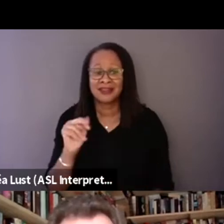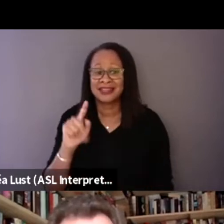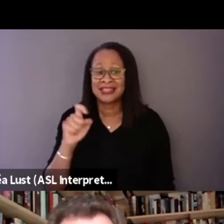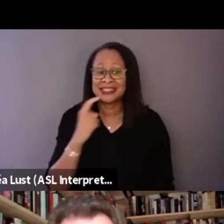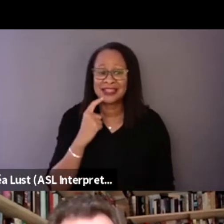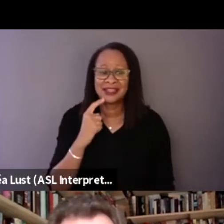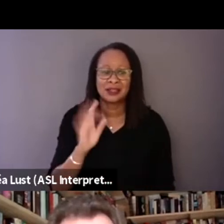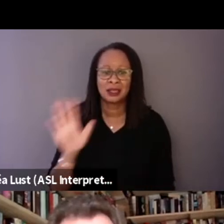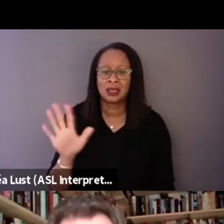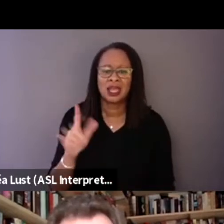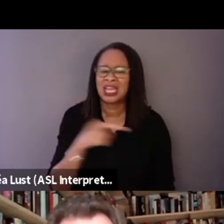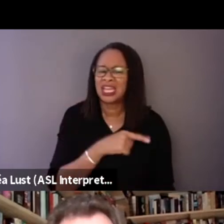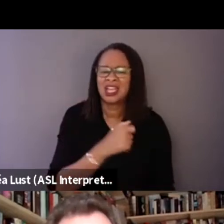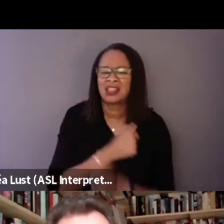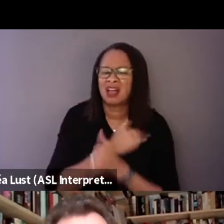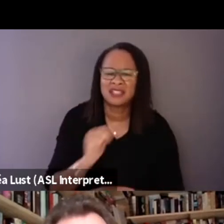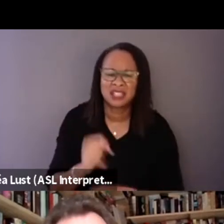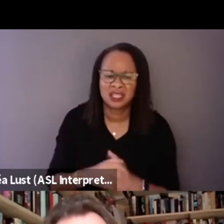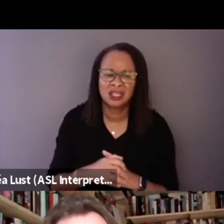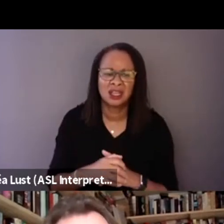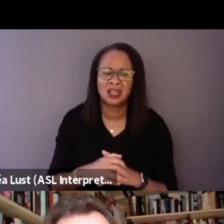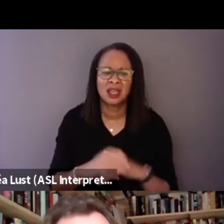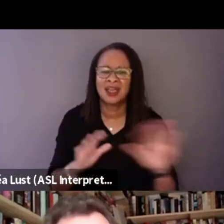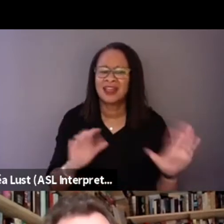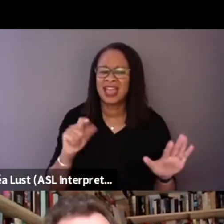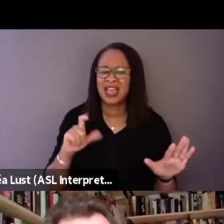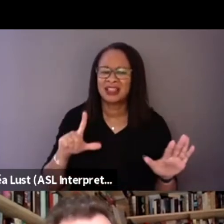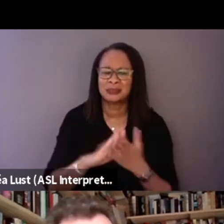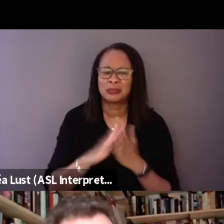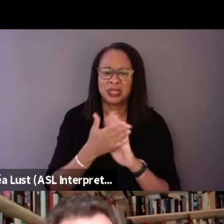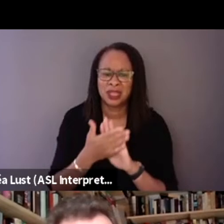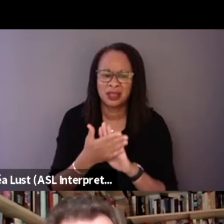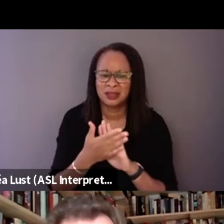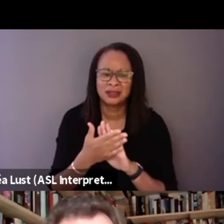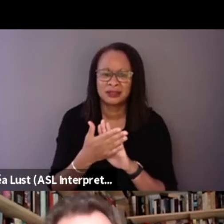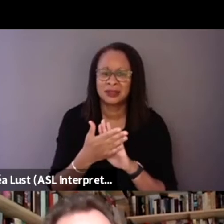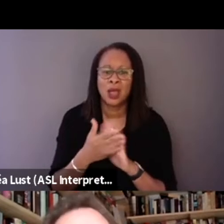He loves this. Trust me. The ALS gets progressively worse around people he doesn't like."